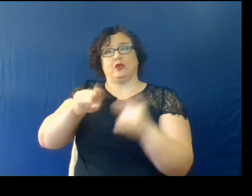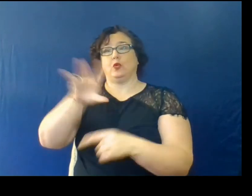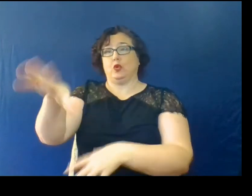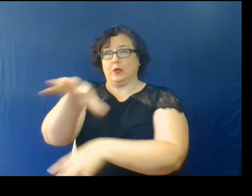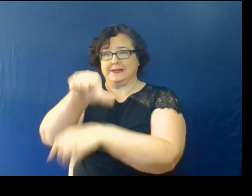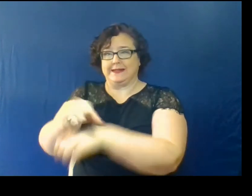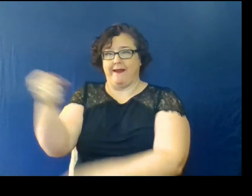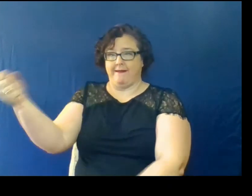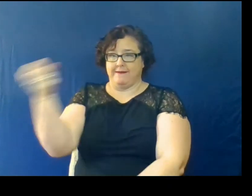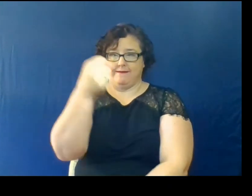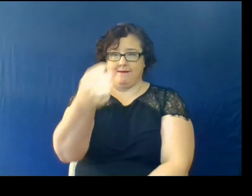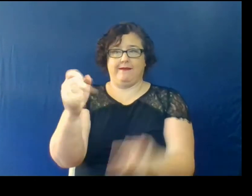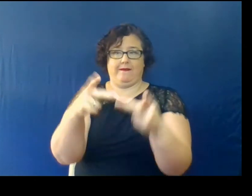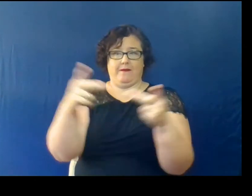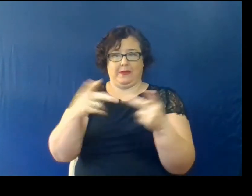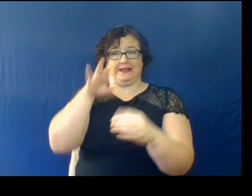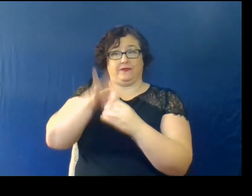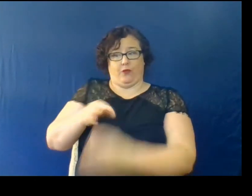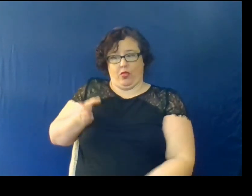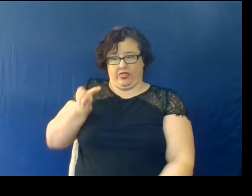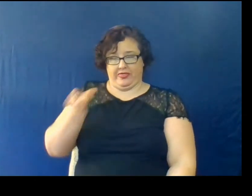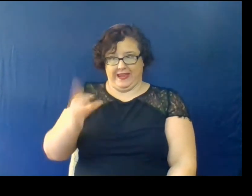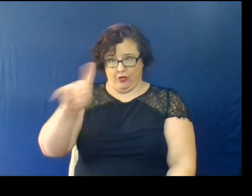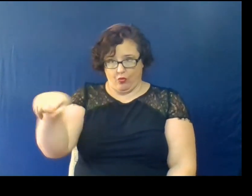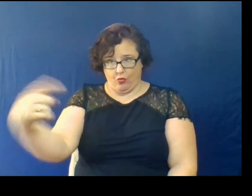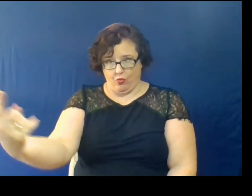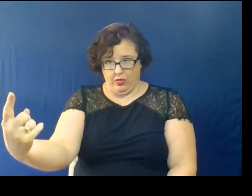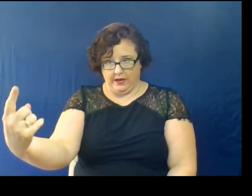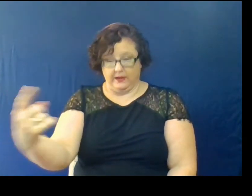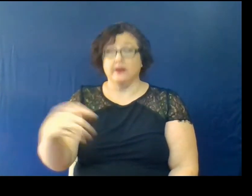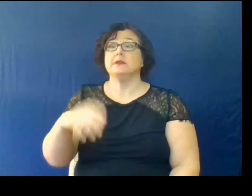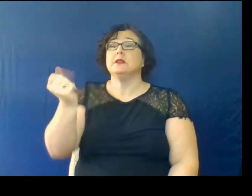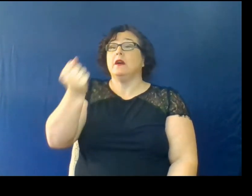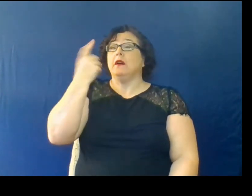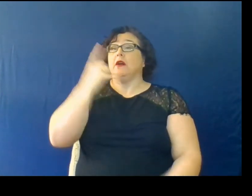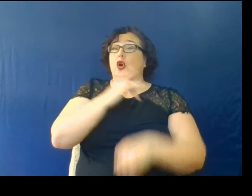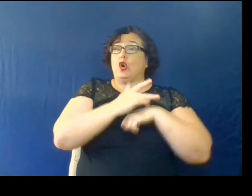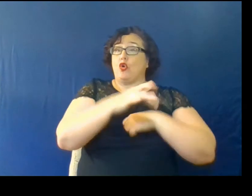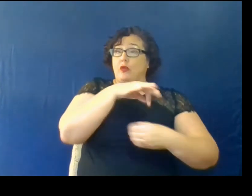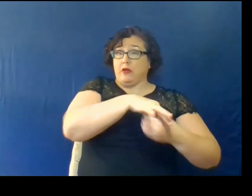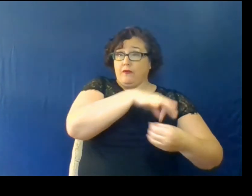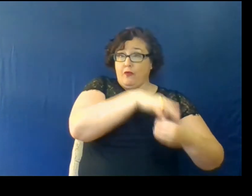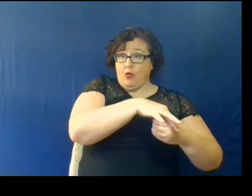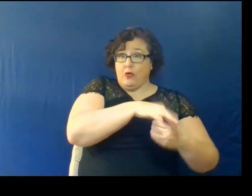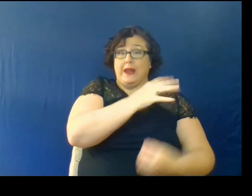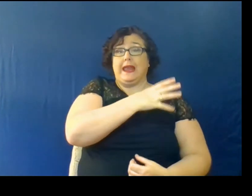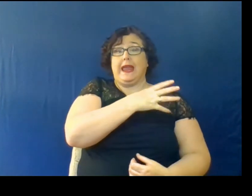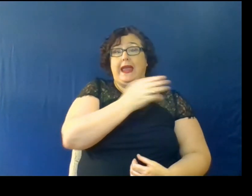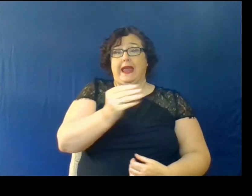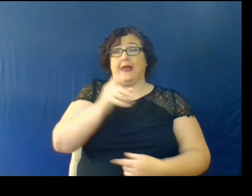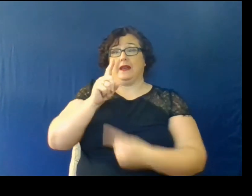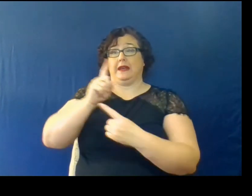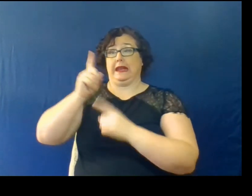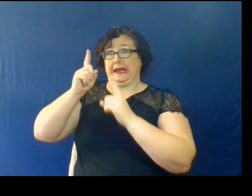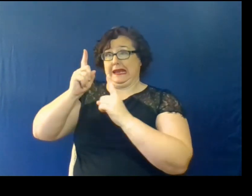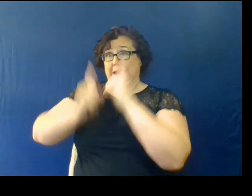point out that advance in person and election day voting have they always have accessible voting